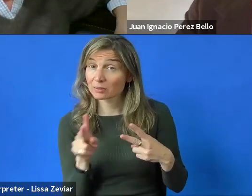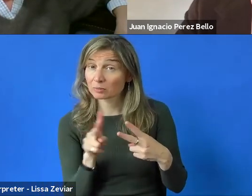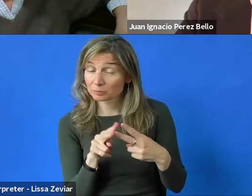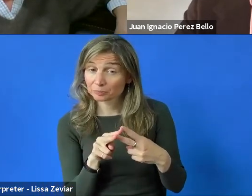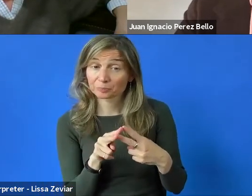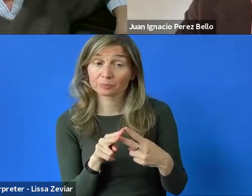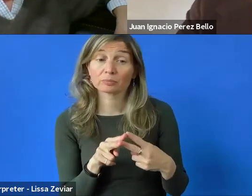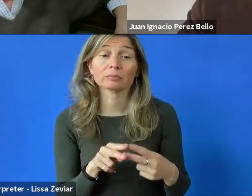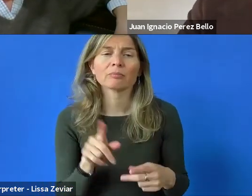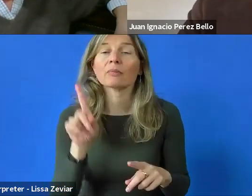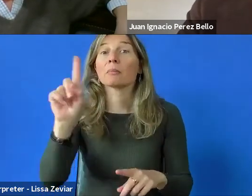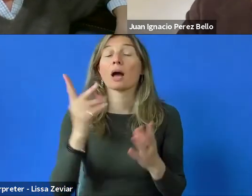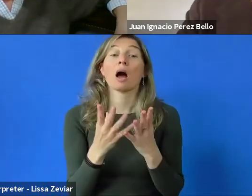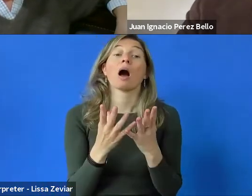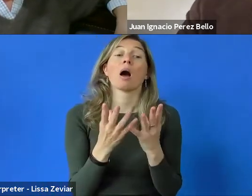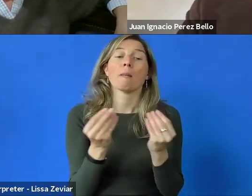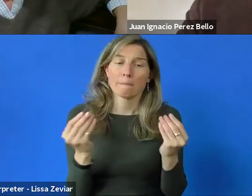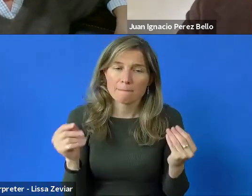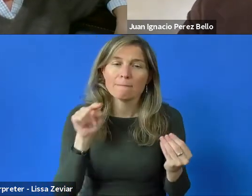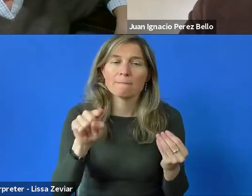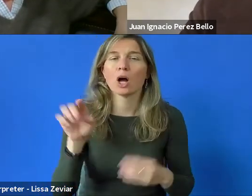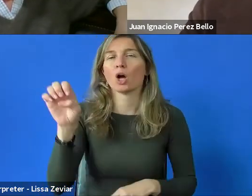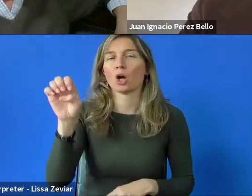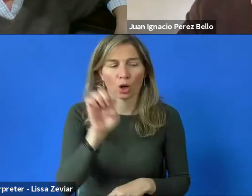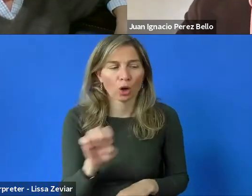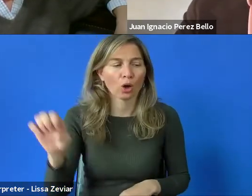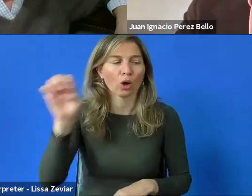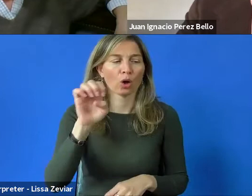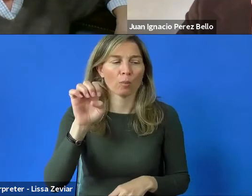and many European countries, and specially,